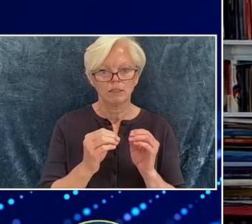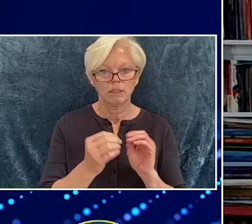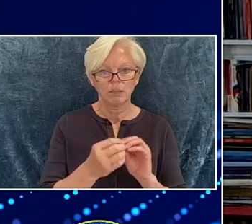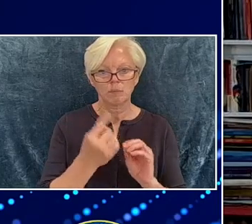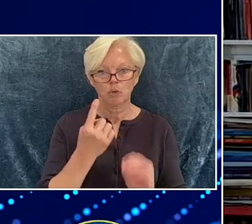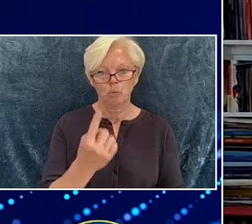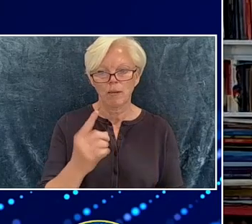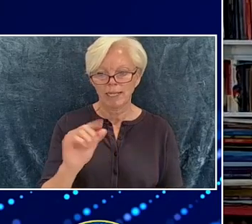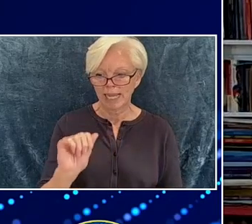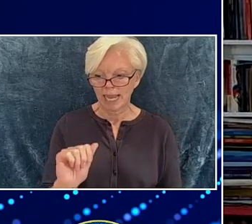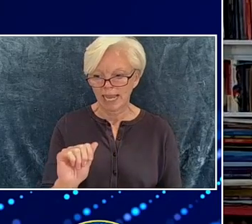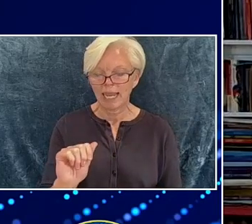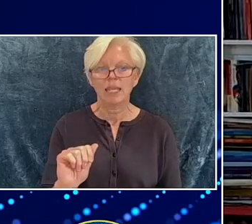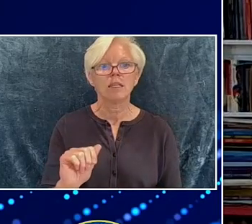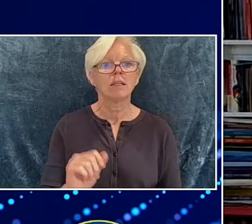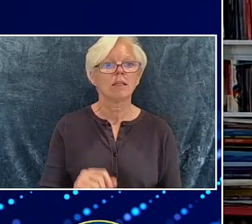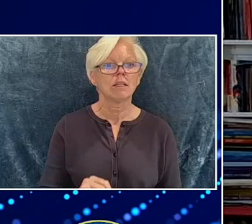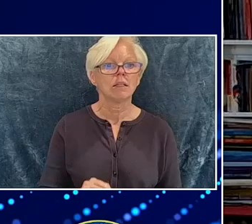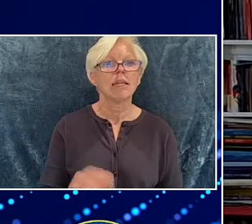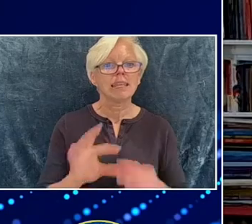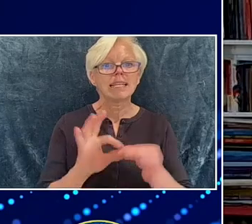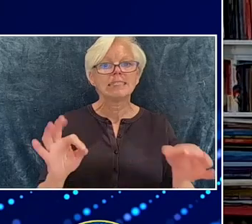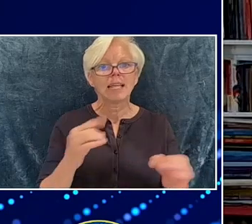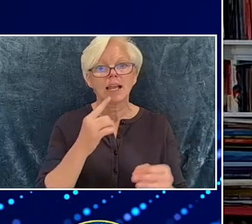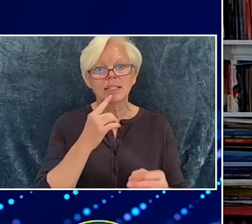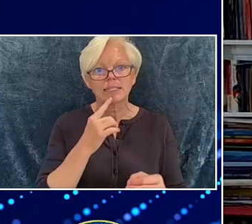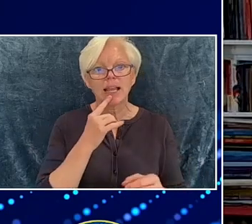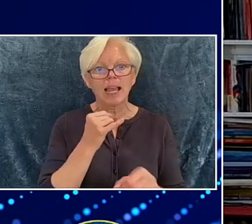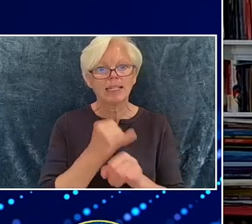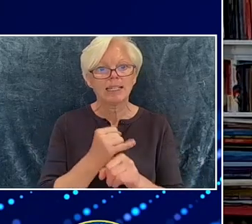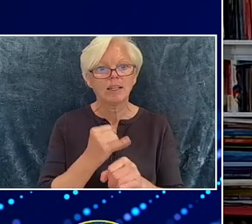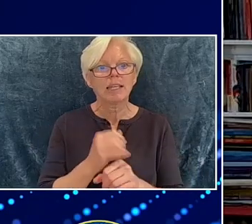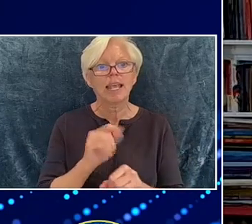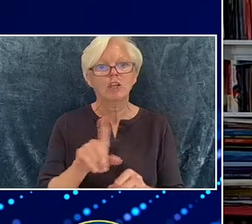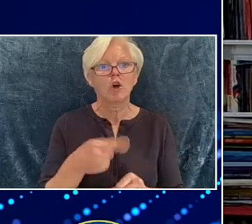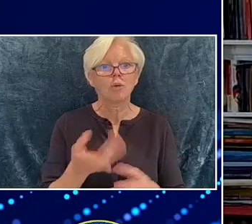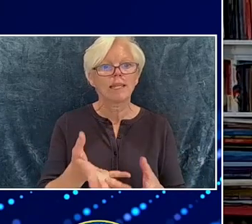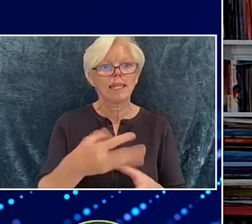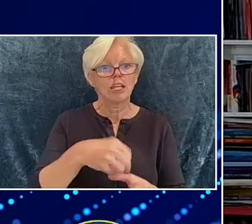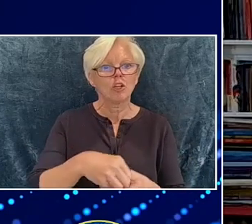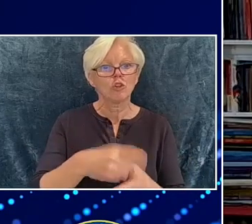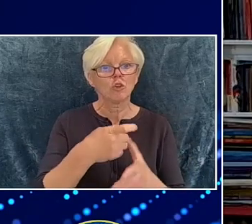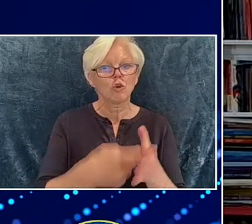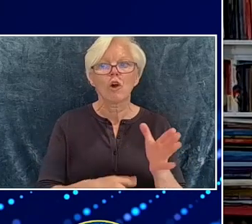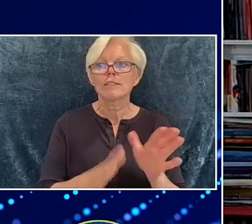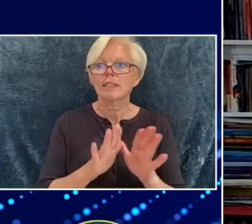The text reads, an institution may only include costs of books and supplies.